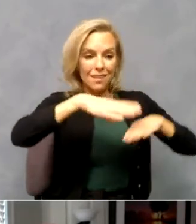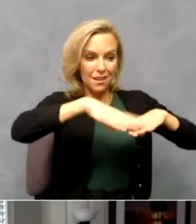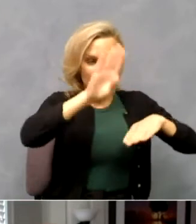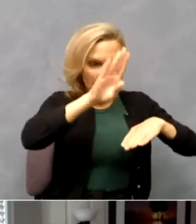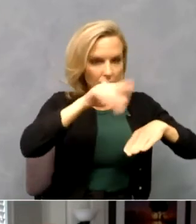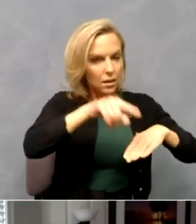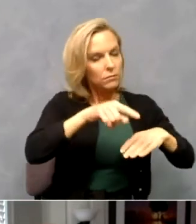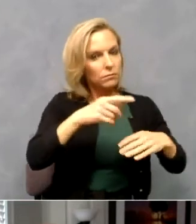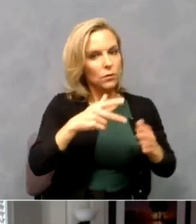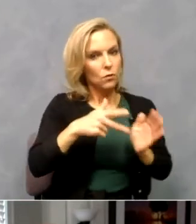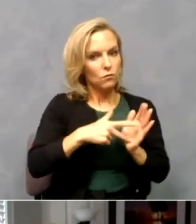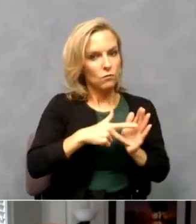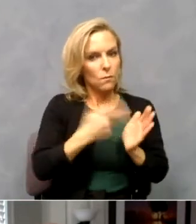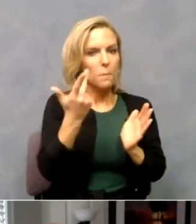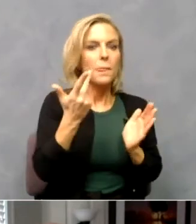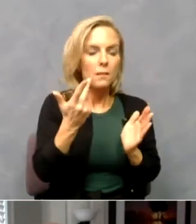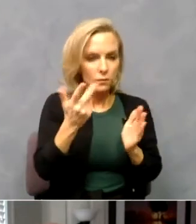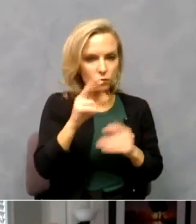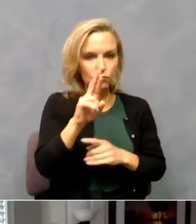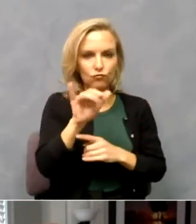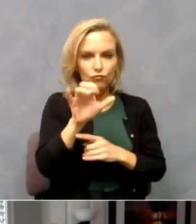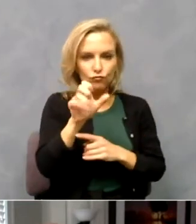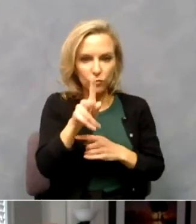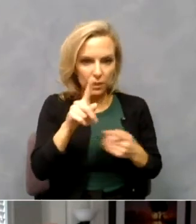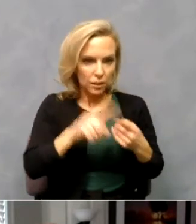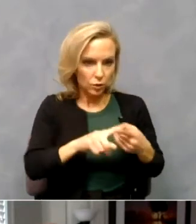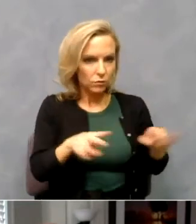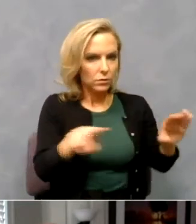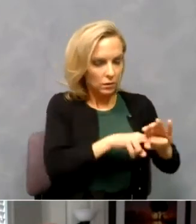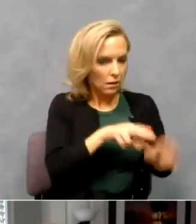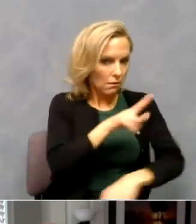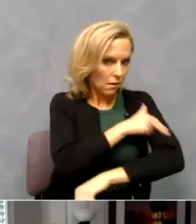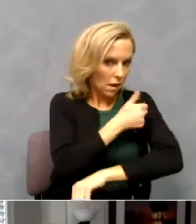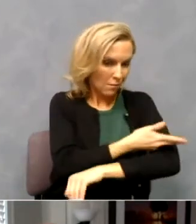hospitalization compared to the overall population. And they have a nearly four